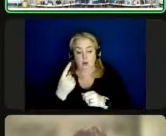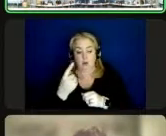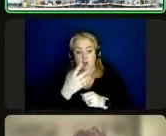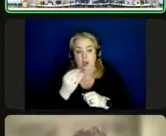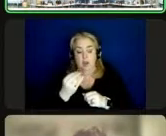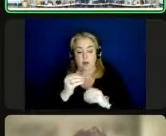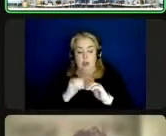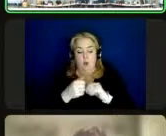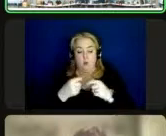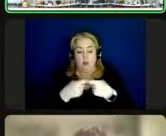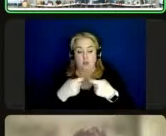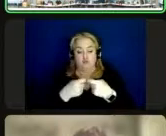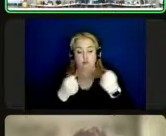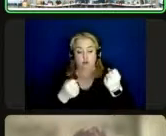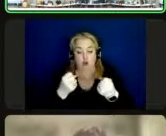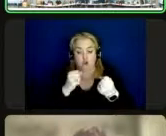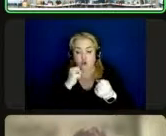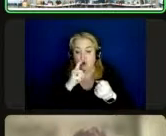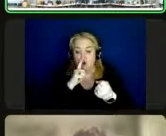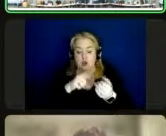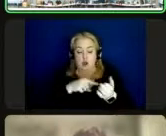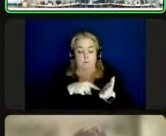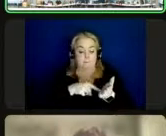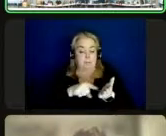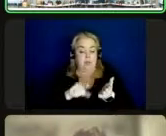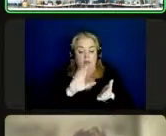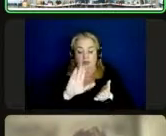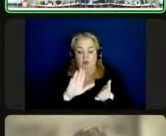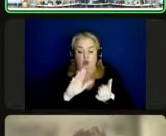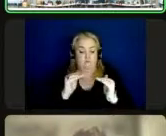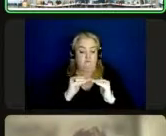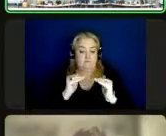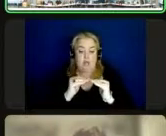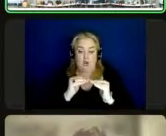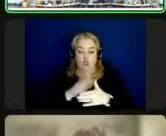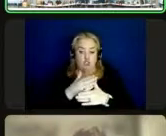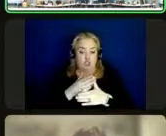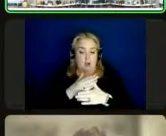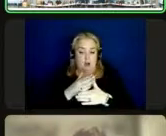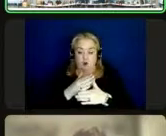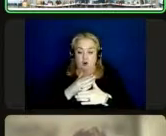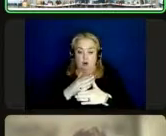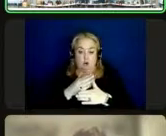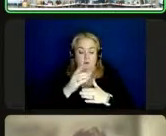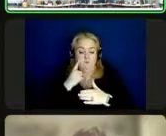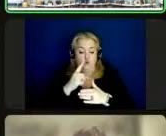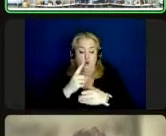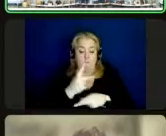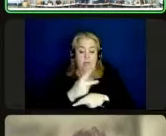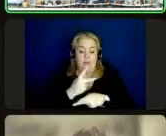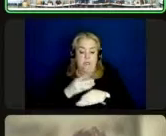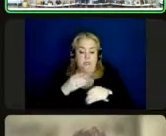THE CAMERA.